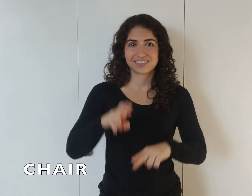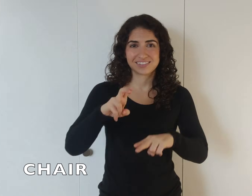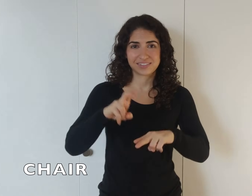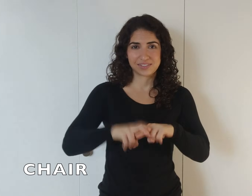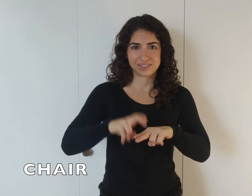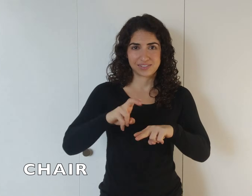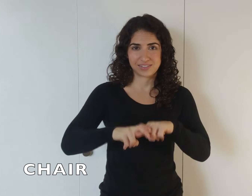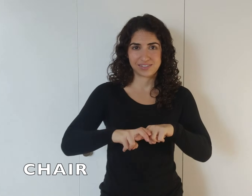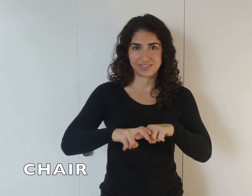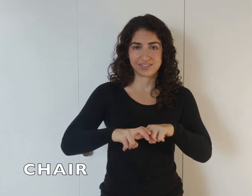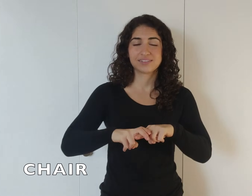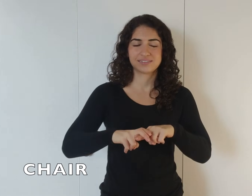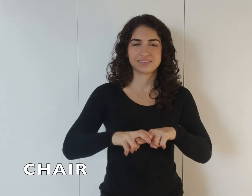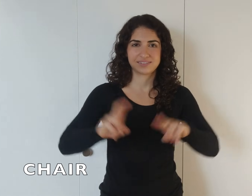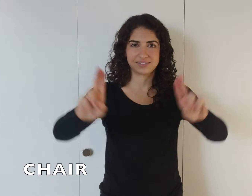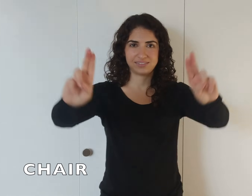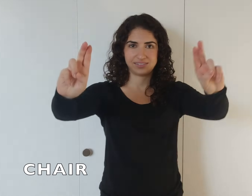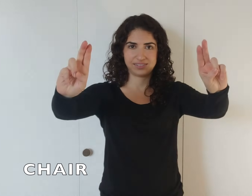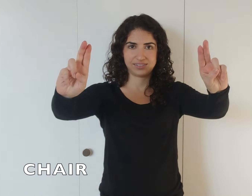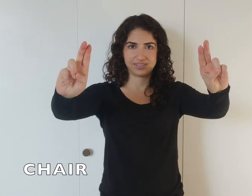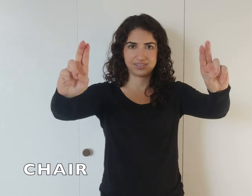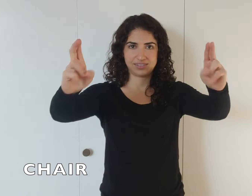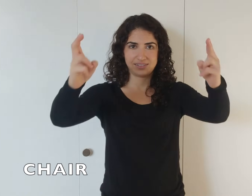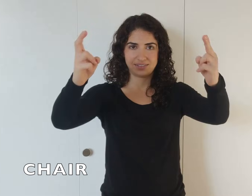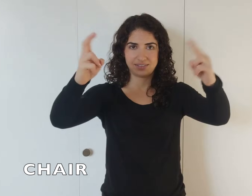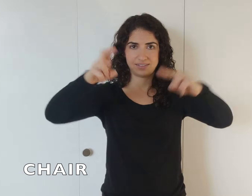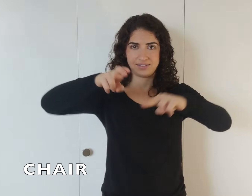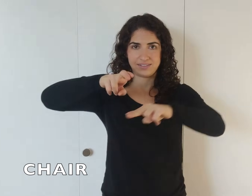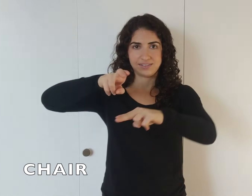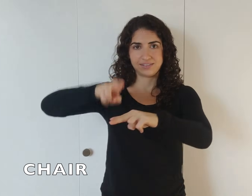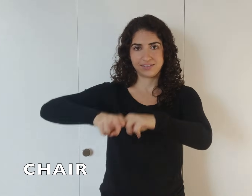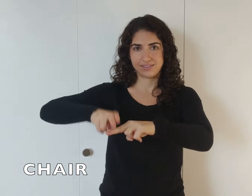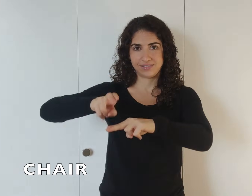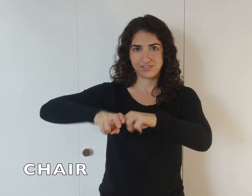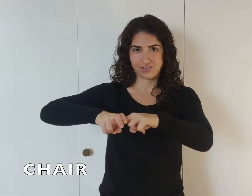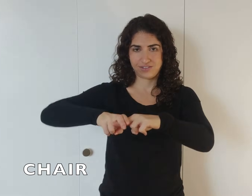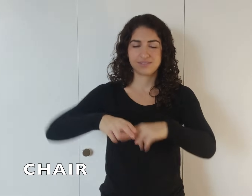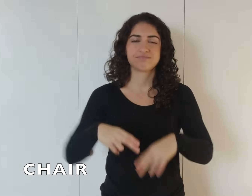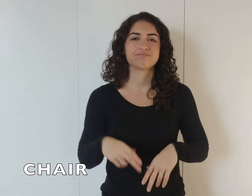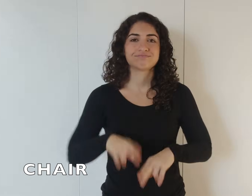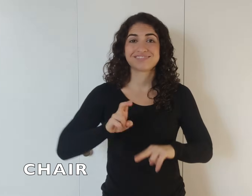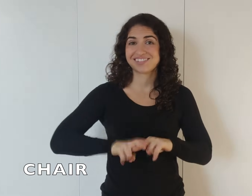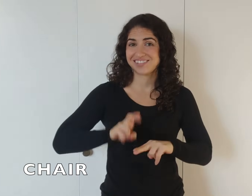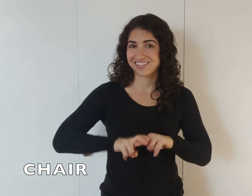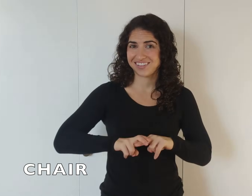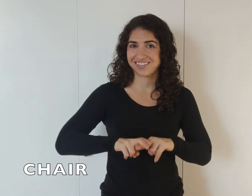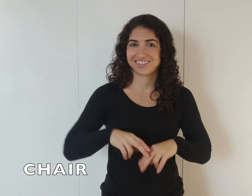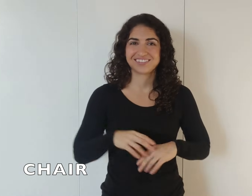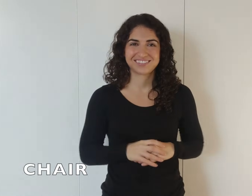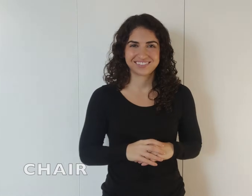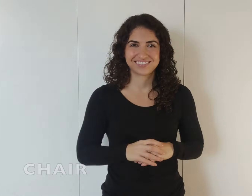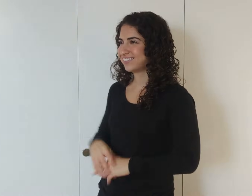CHAIR. So the "U" handshape bends: CHAIR.